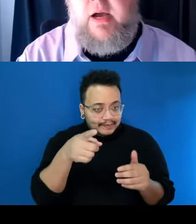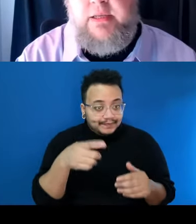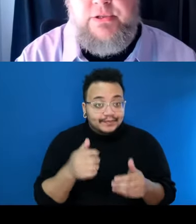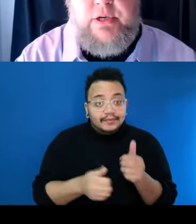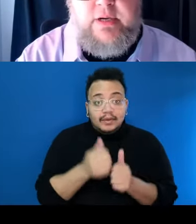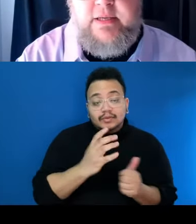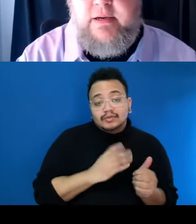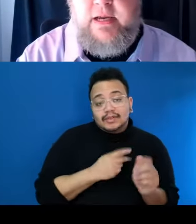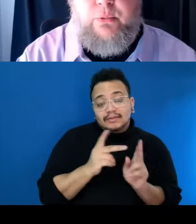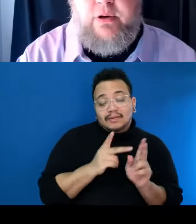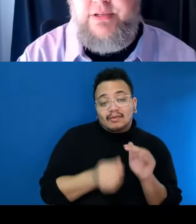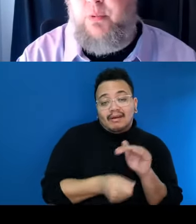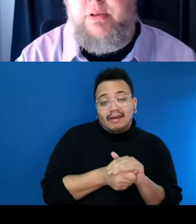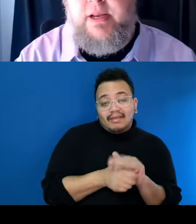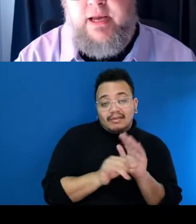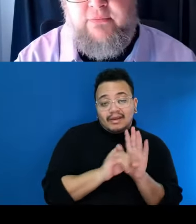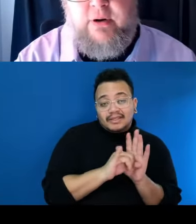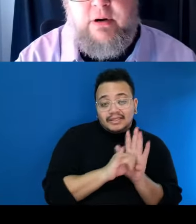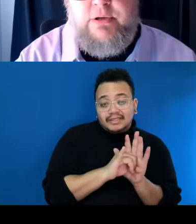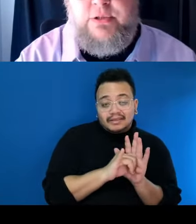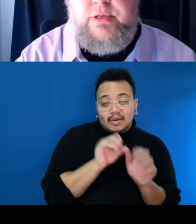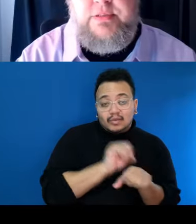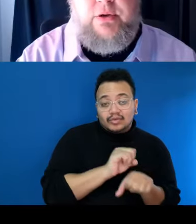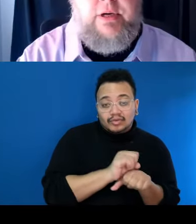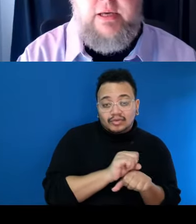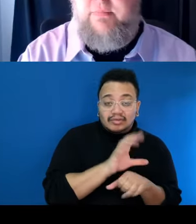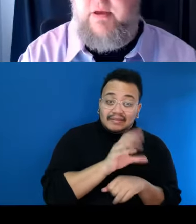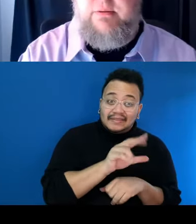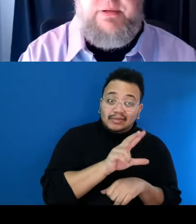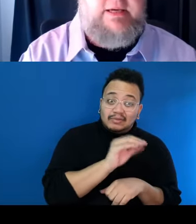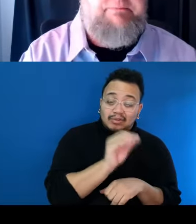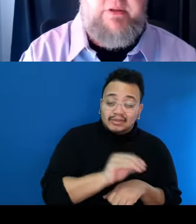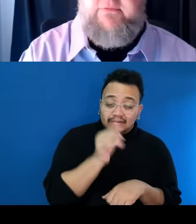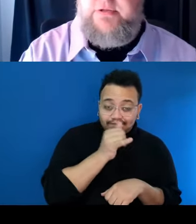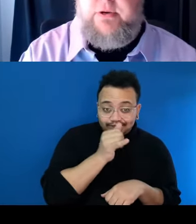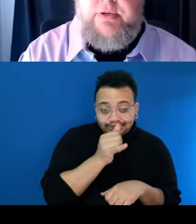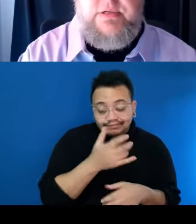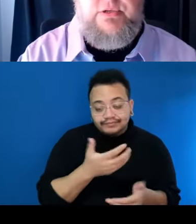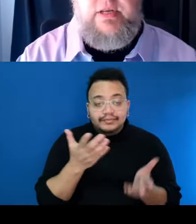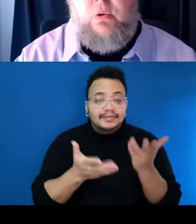are hiding their gender identity at work. So, more than half are doing so and that could be folks that are transitioning